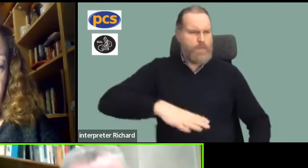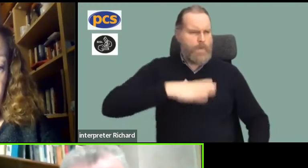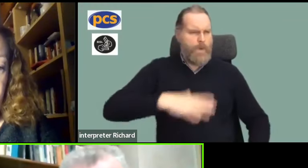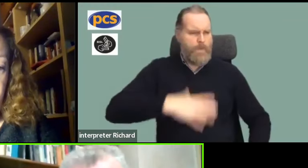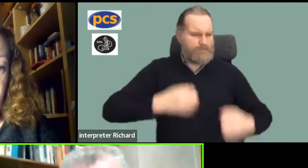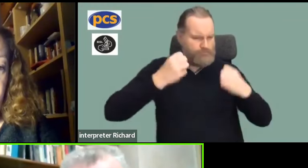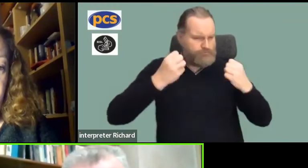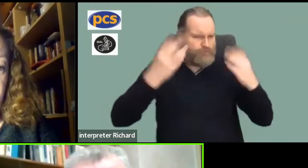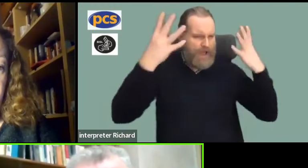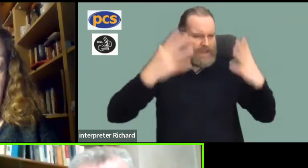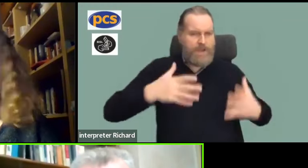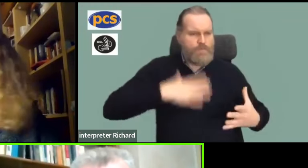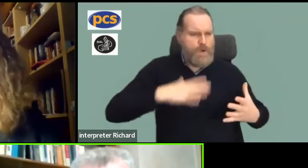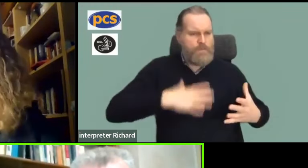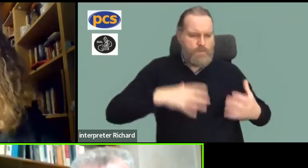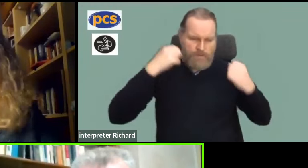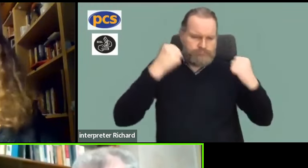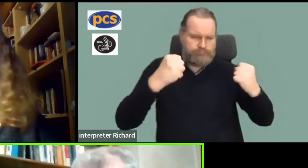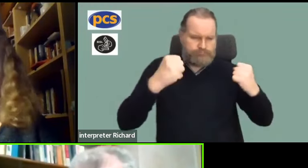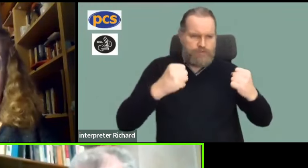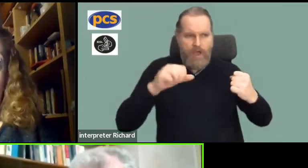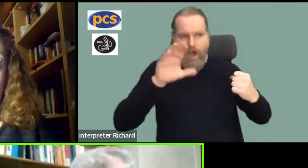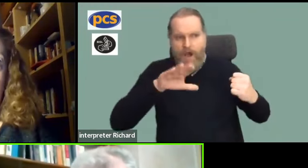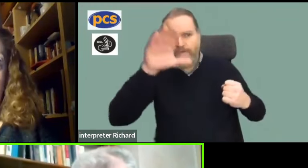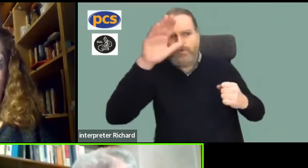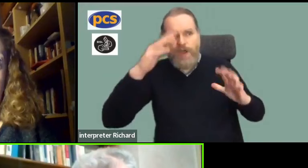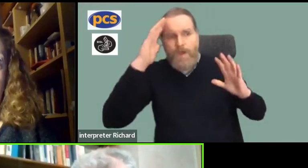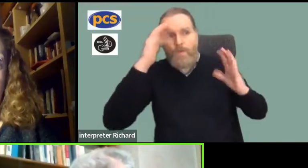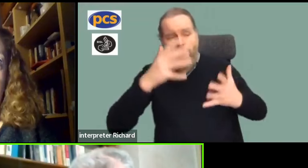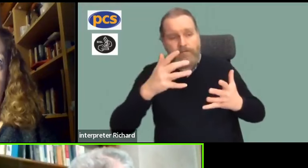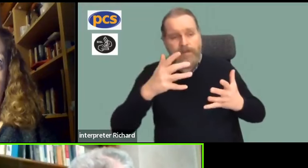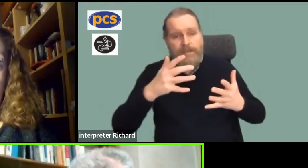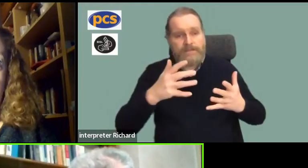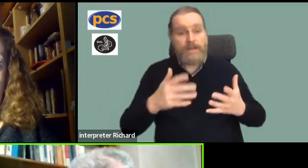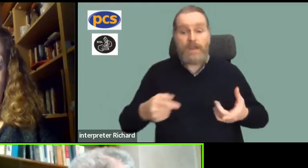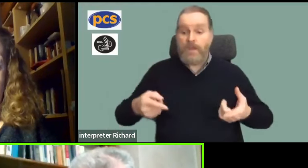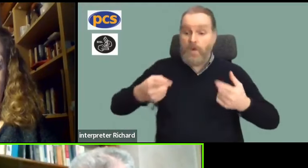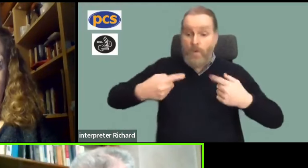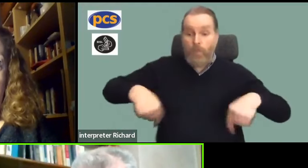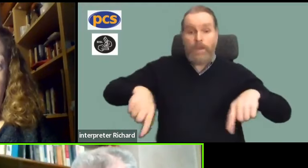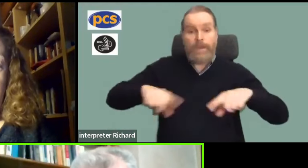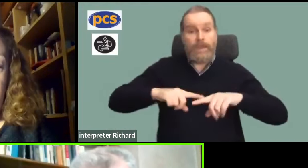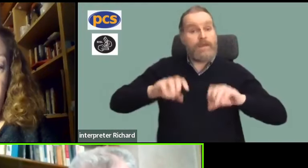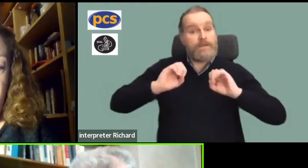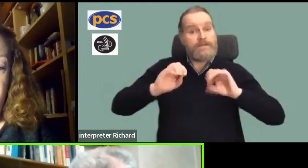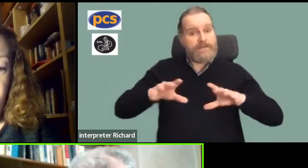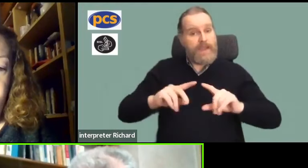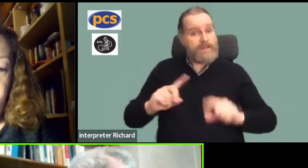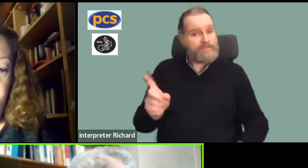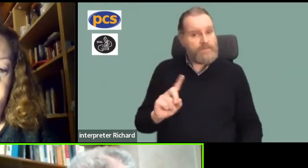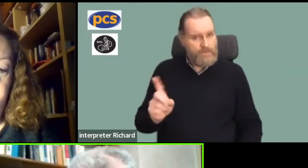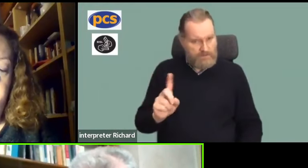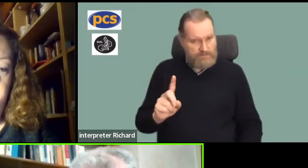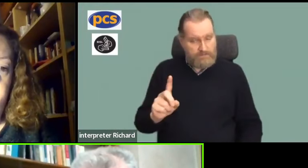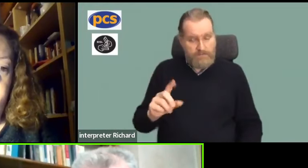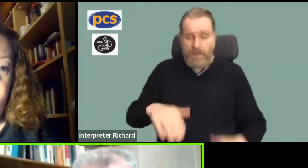Either wish they were on strike already, or are worried about what their employer is going to say. and and all I think say. And all I think we can say at